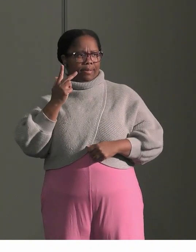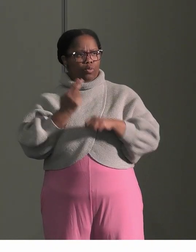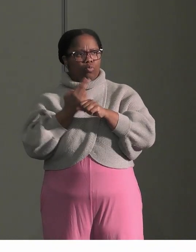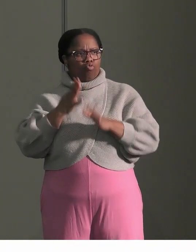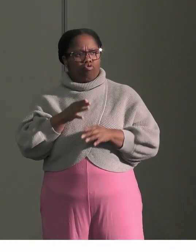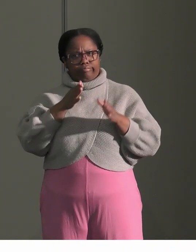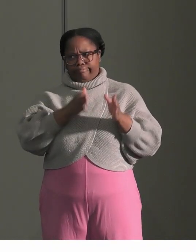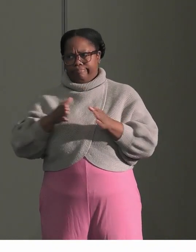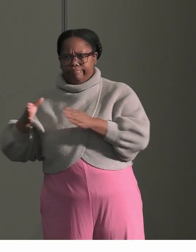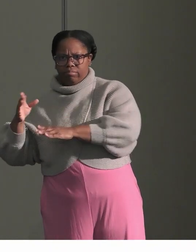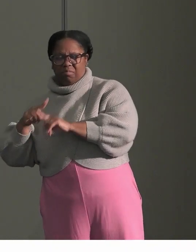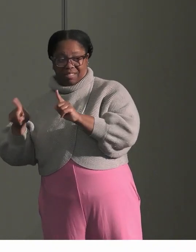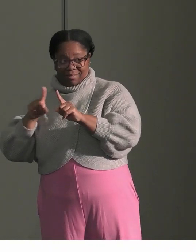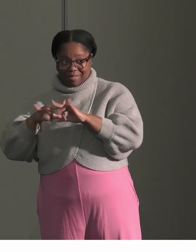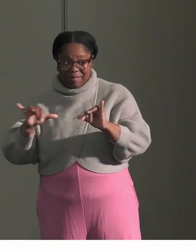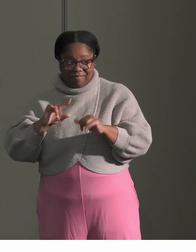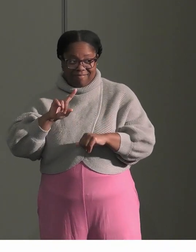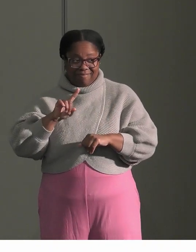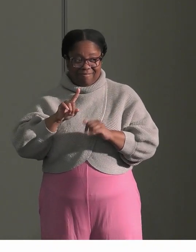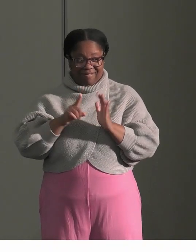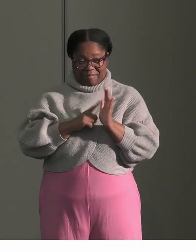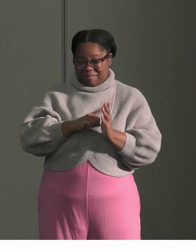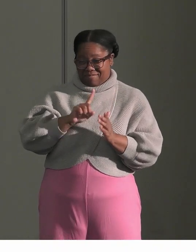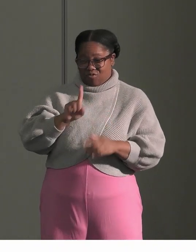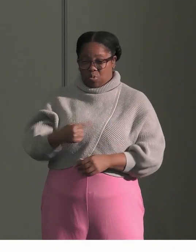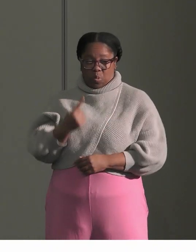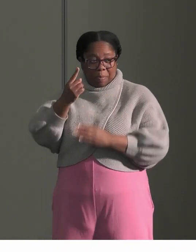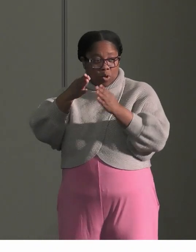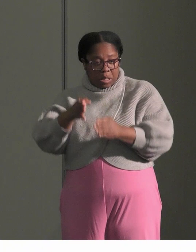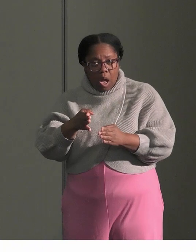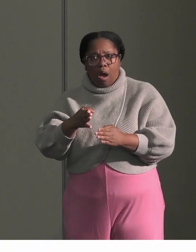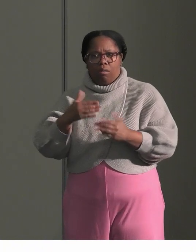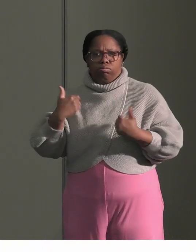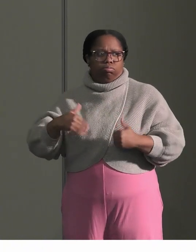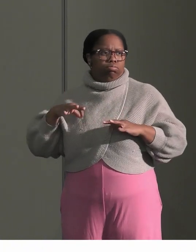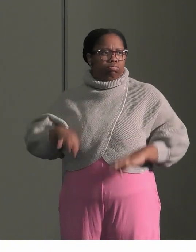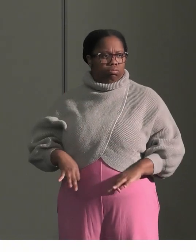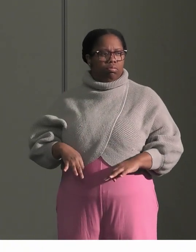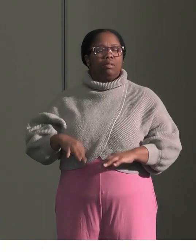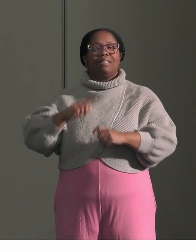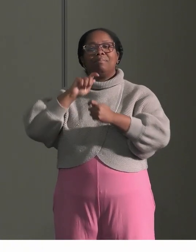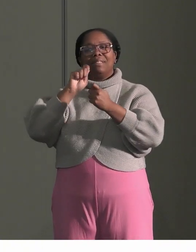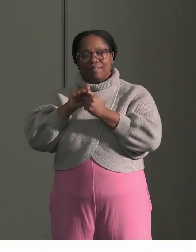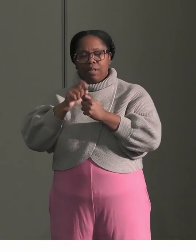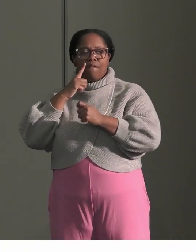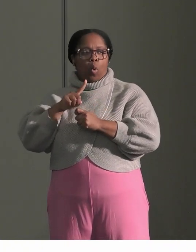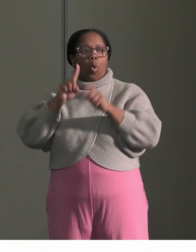with just one. And specifically our screen reader and magnification groupings they were really able